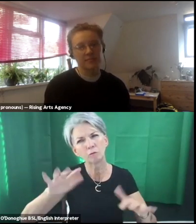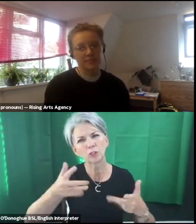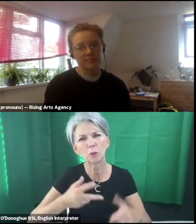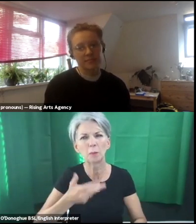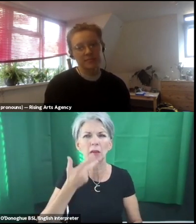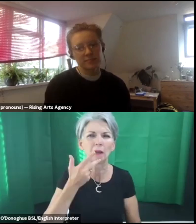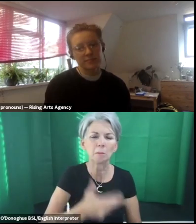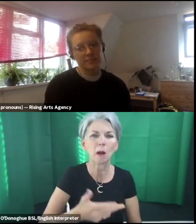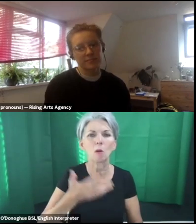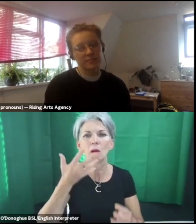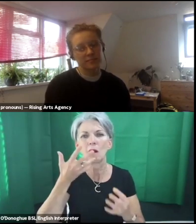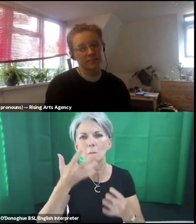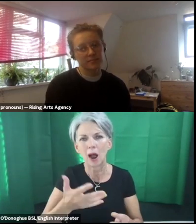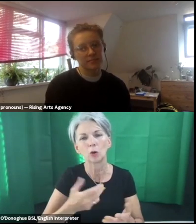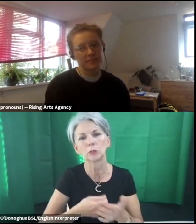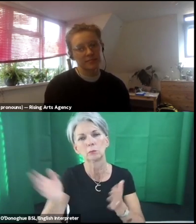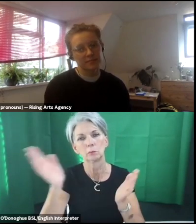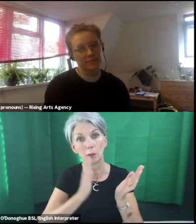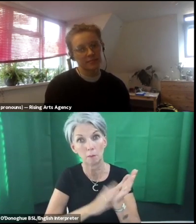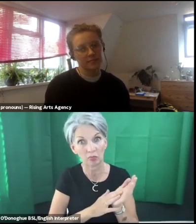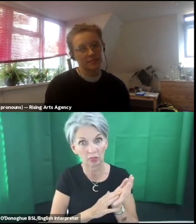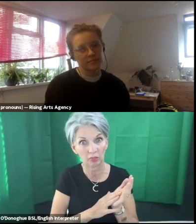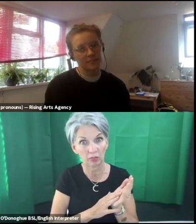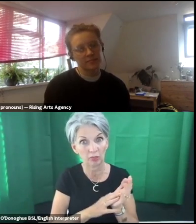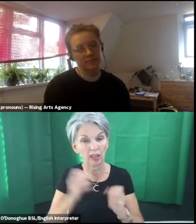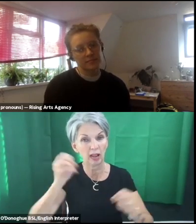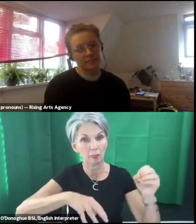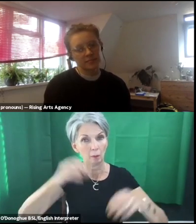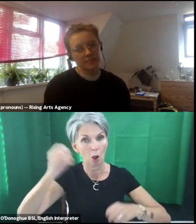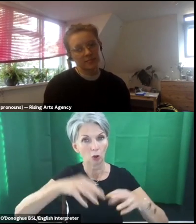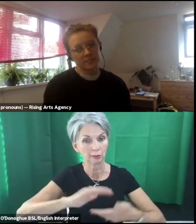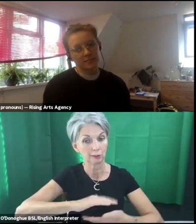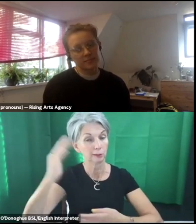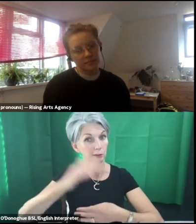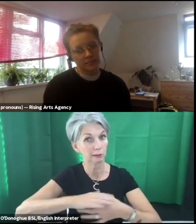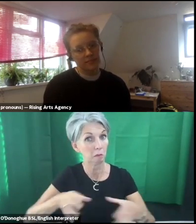And then in terms of how we organise, so locally here in